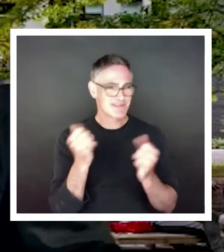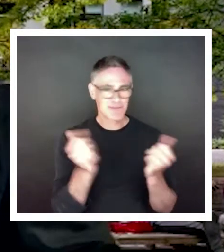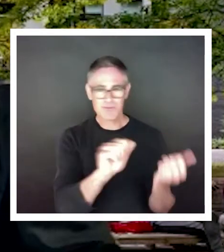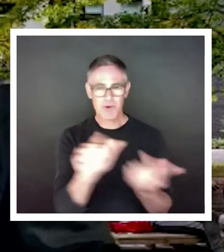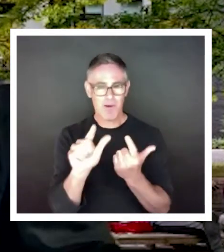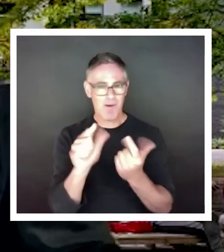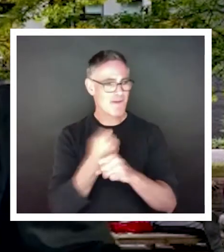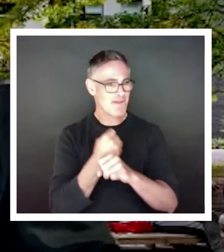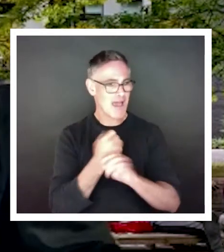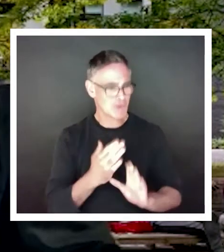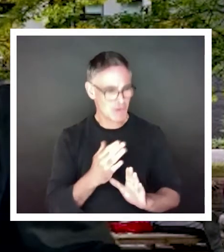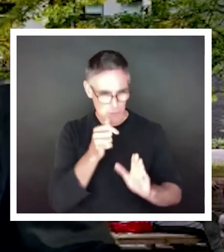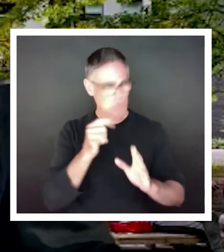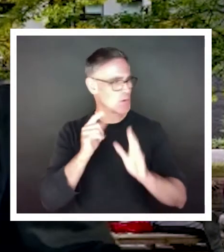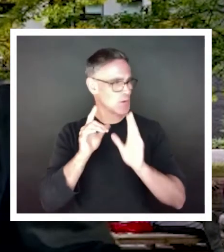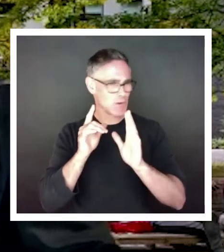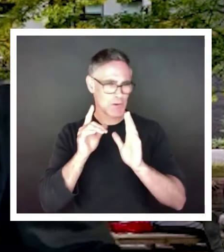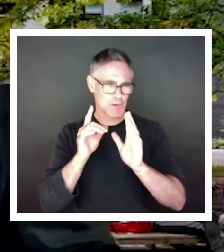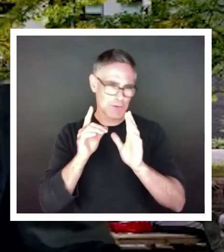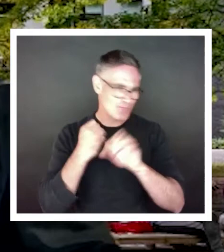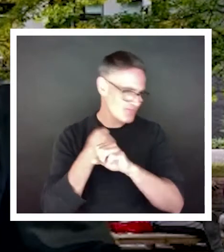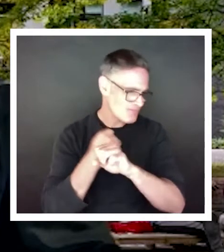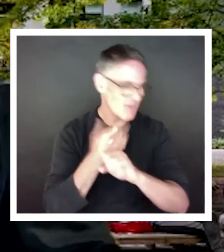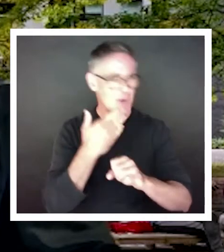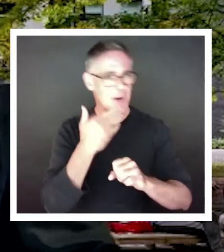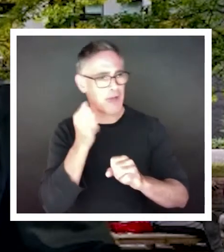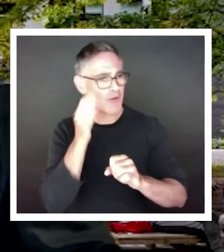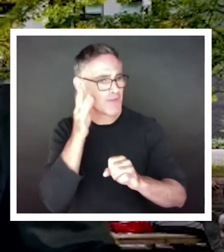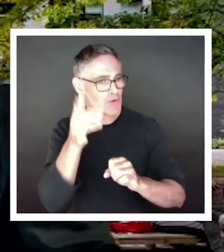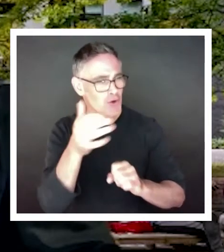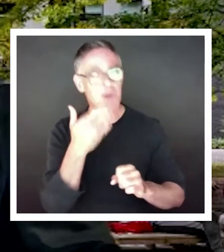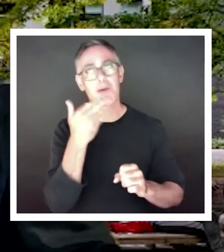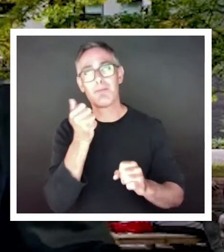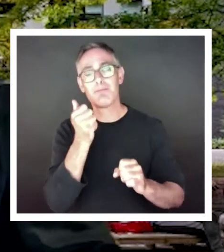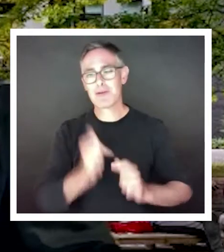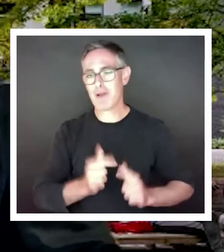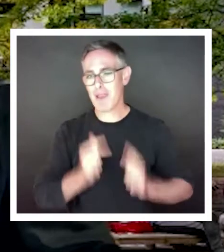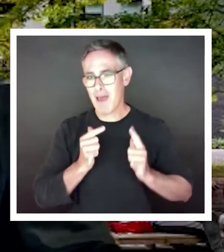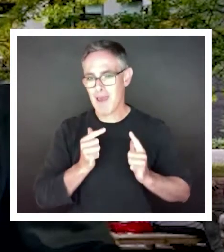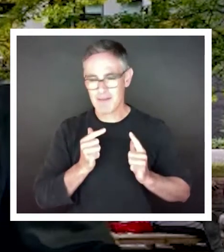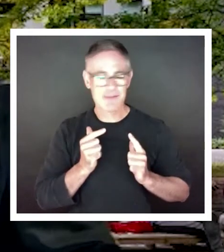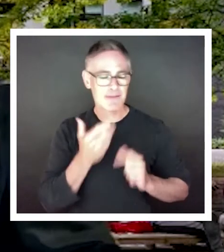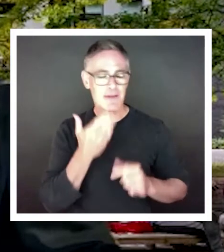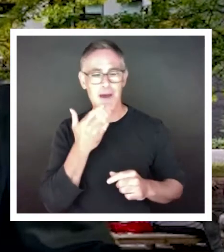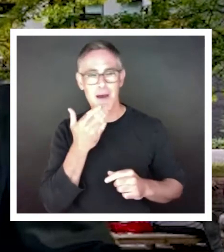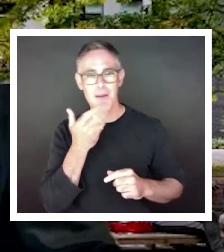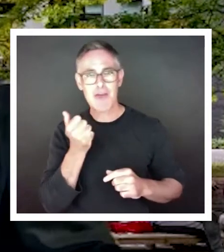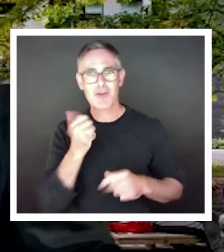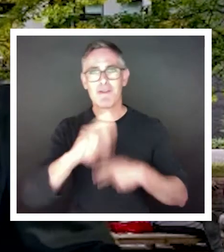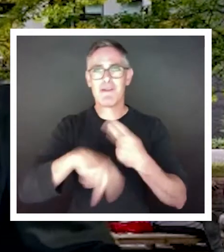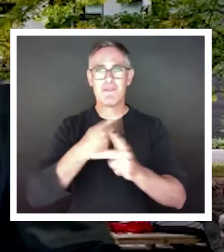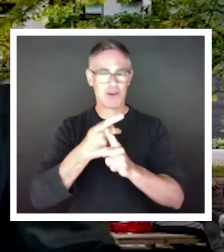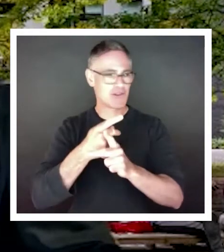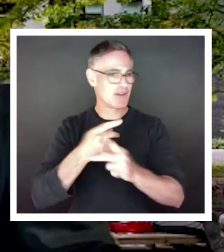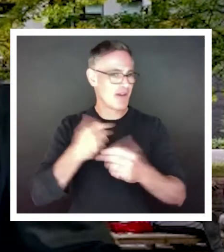towards a better future, a better life, a better version of ourselves. And we won't stop.